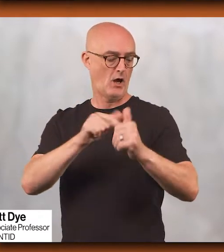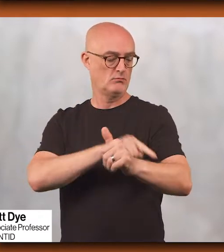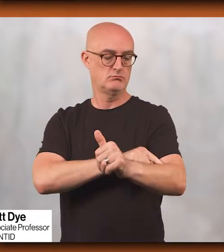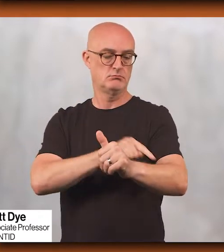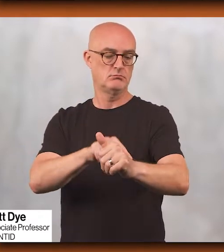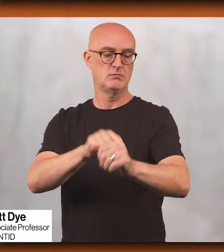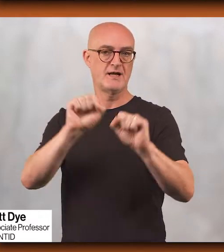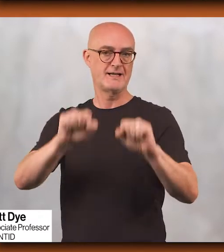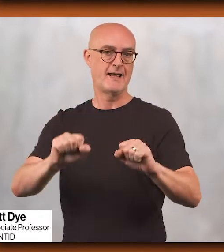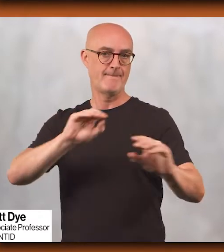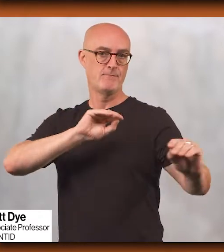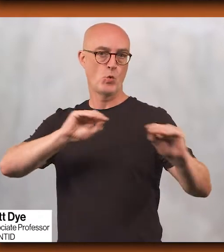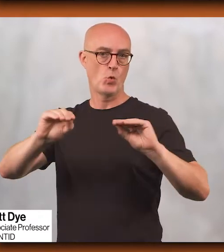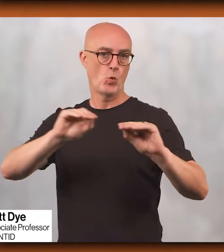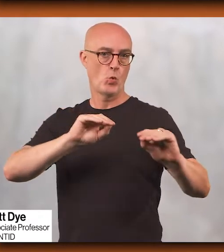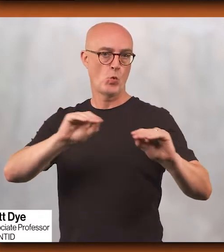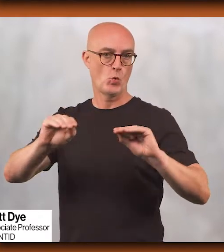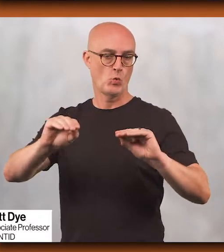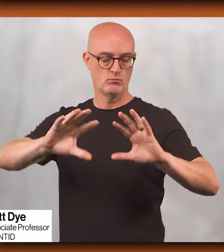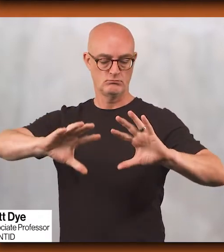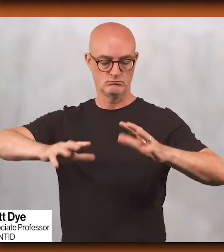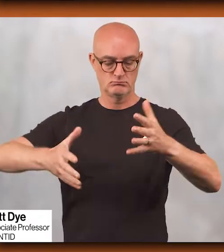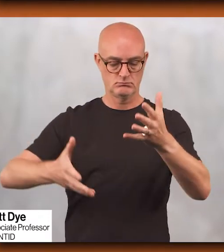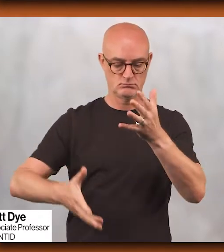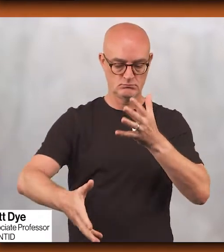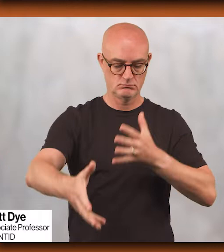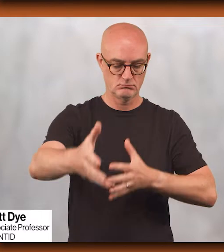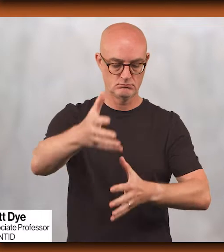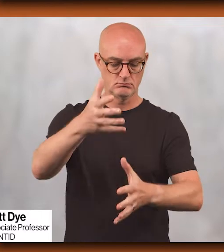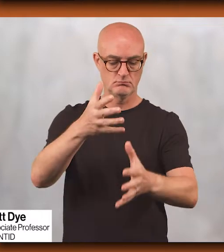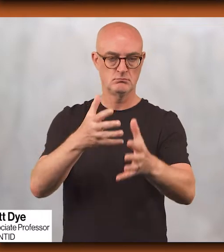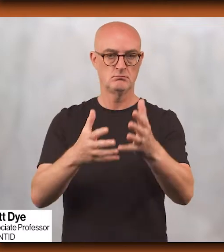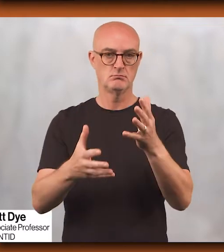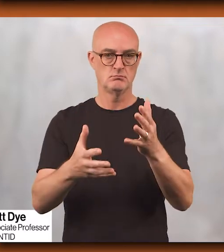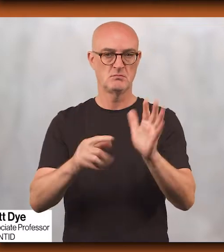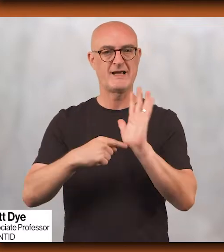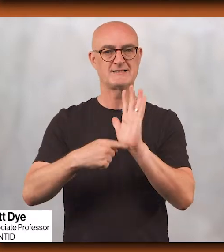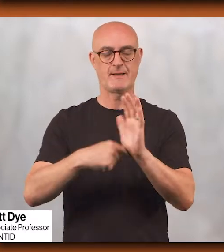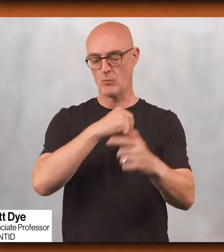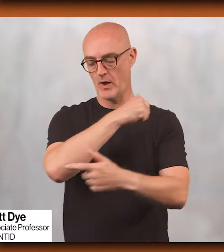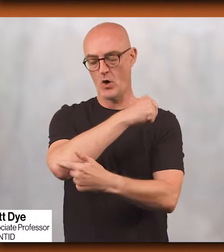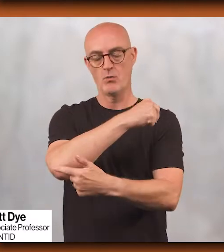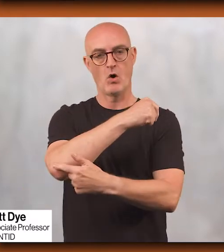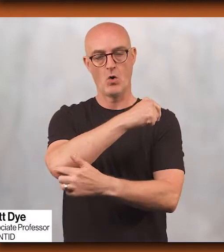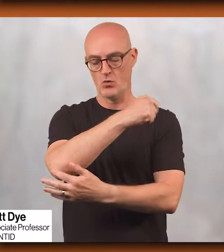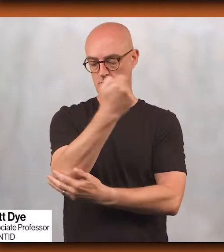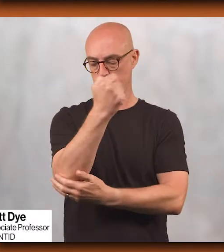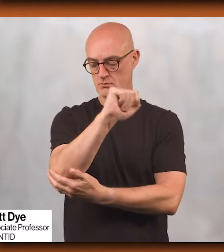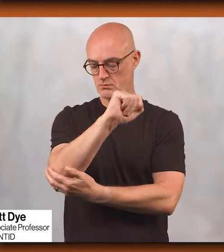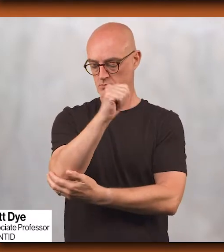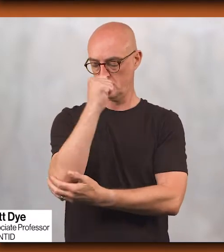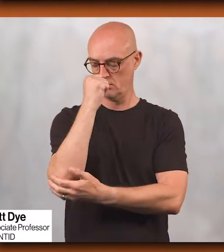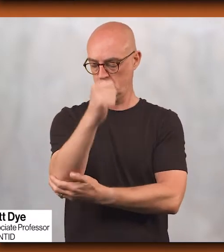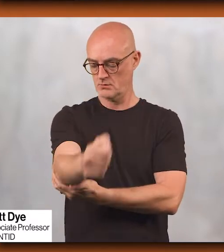that are realistic. Most obvious example would be the elbow, which can only rotate along a single axis.